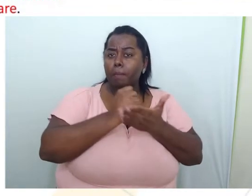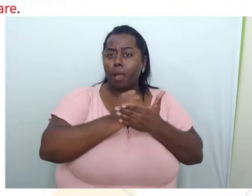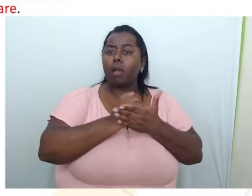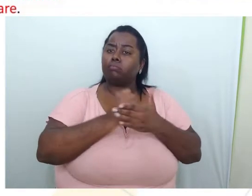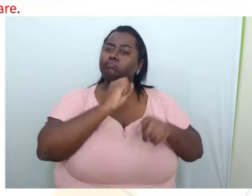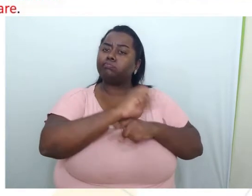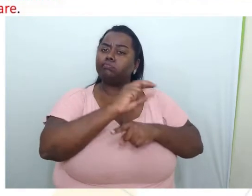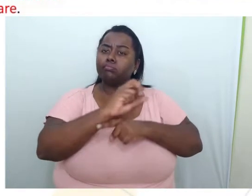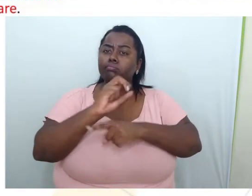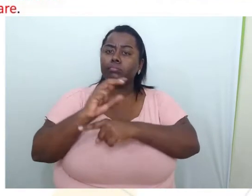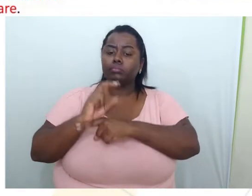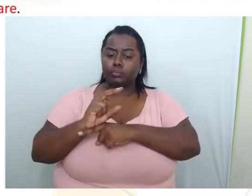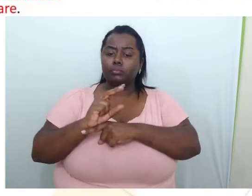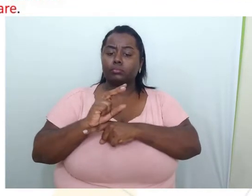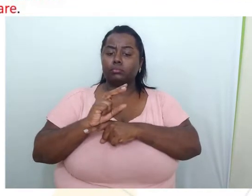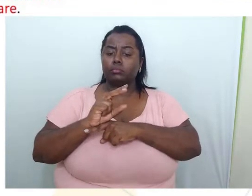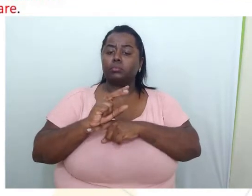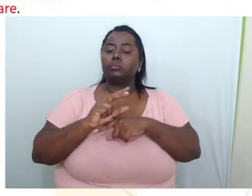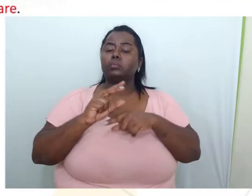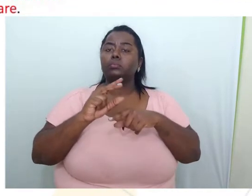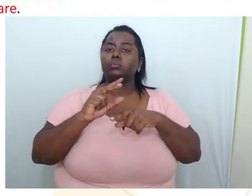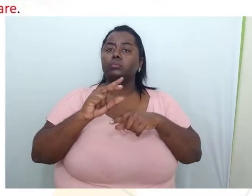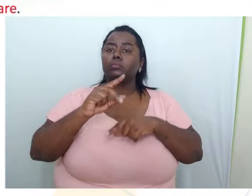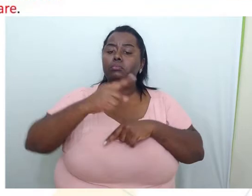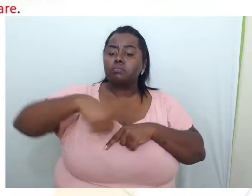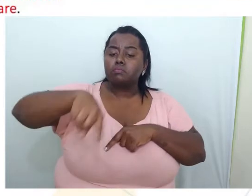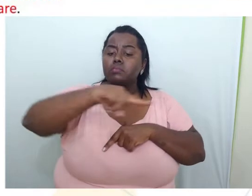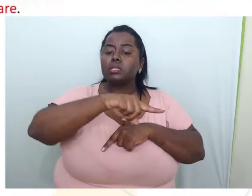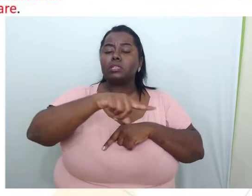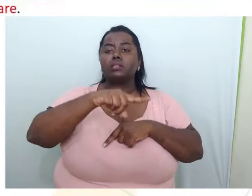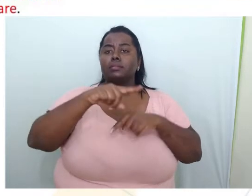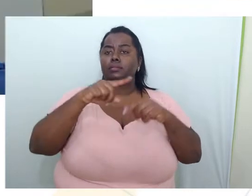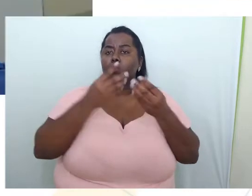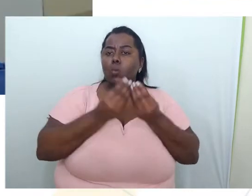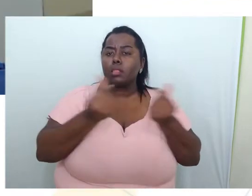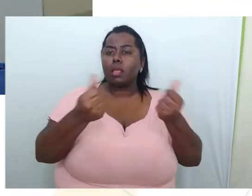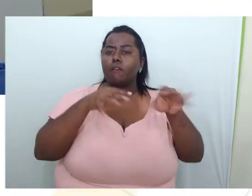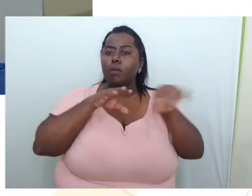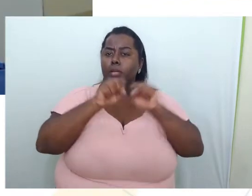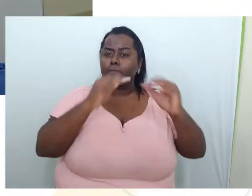or high qualities I never clearly linked to the promises